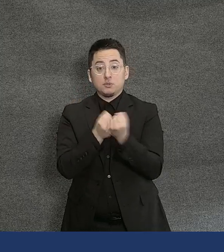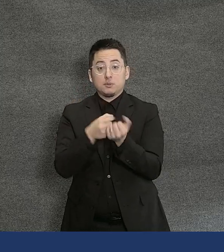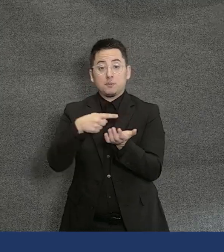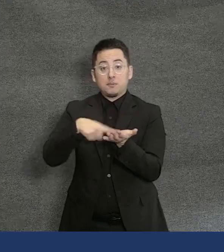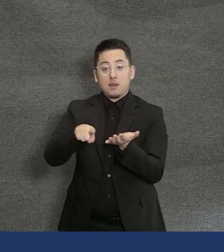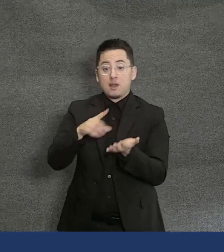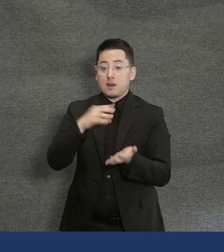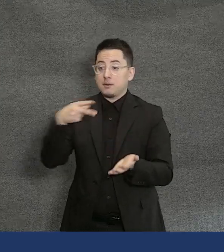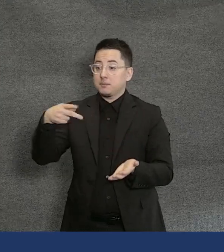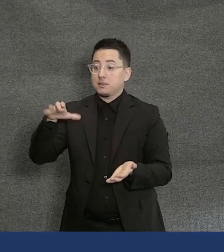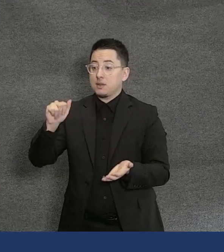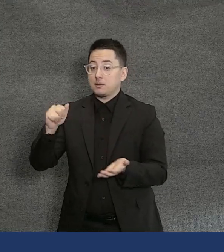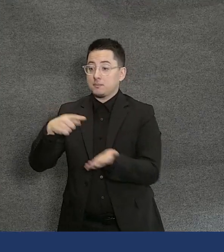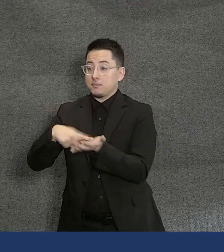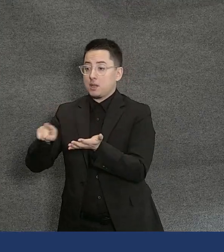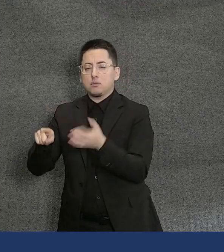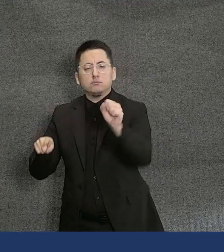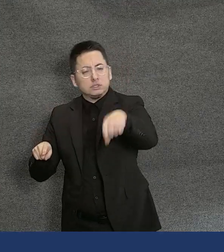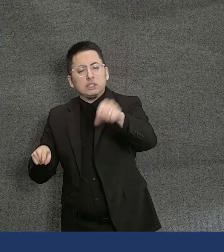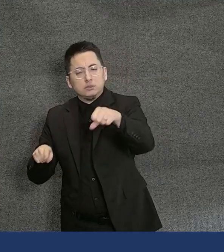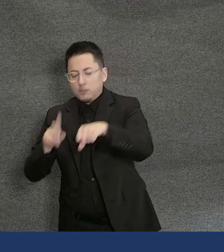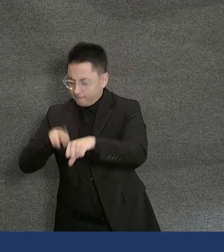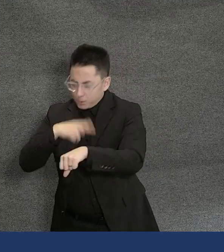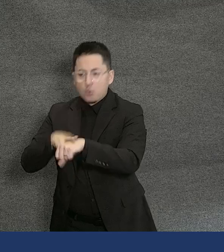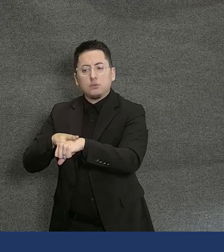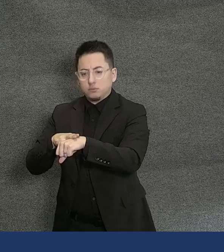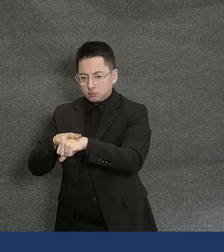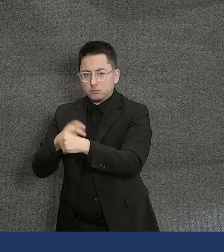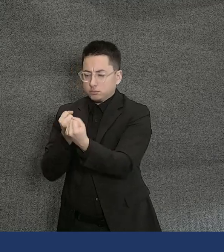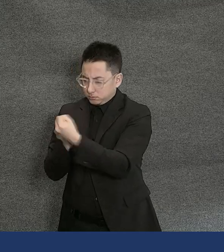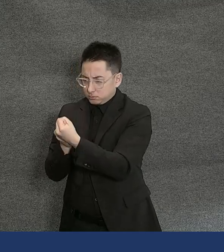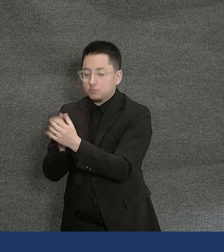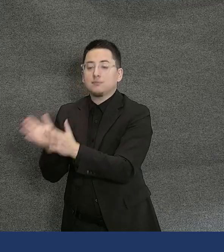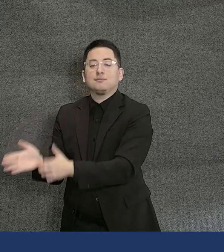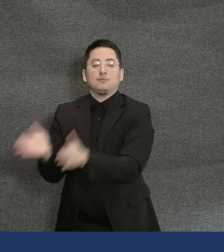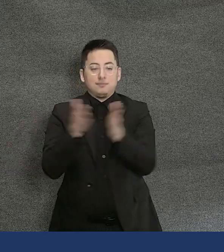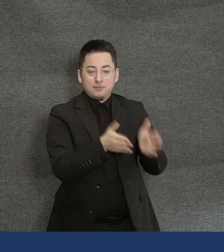that needs to continue. But we need to make sure that there